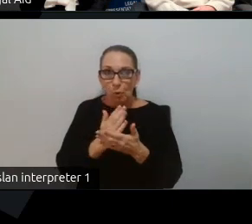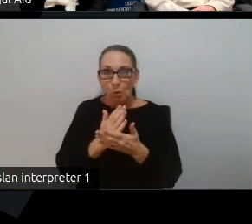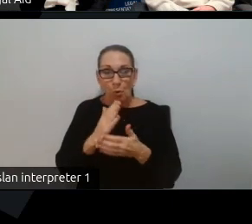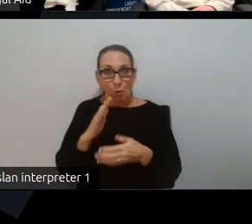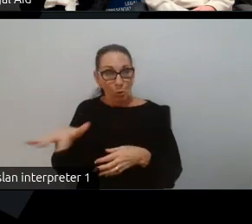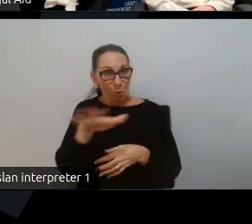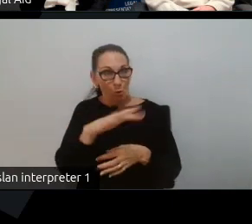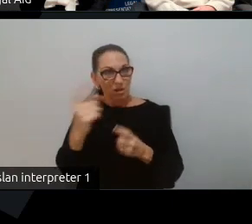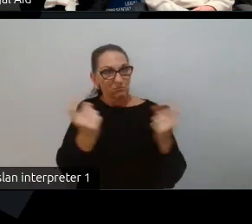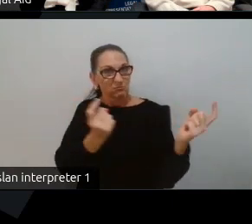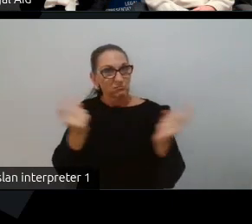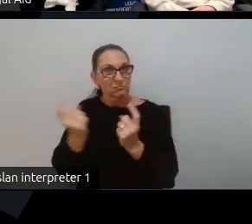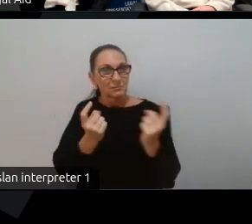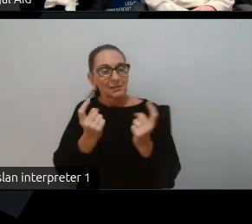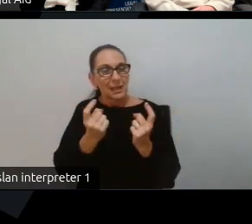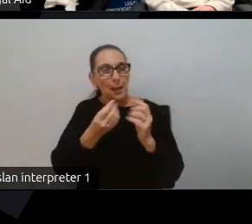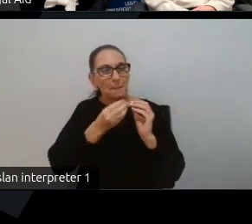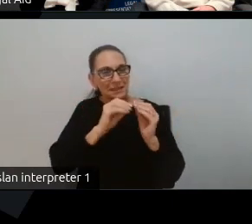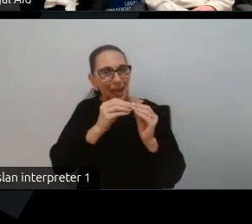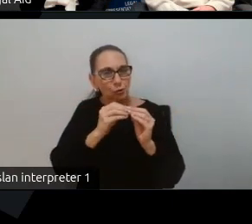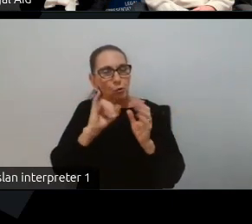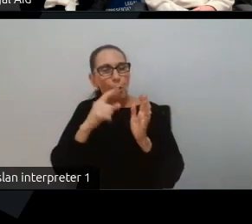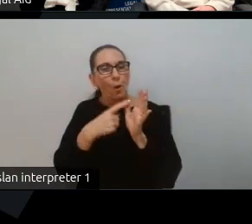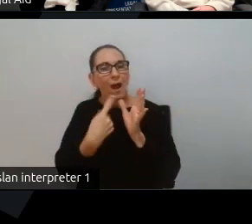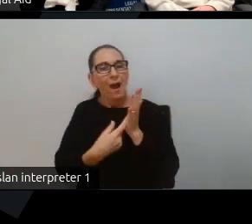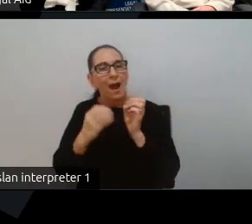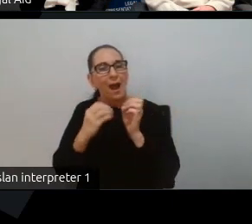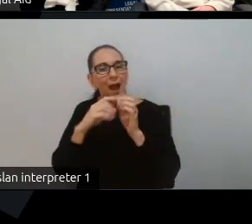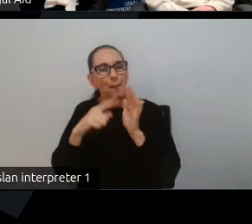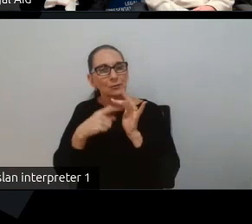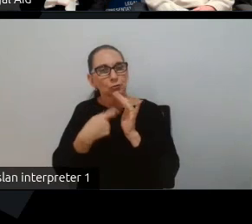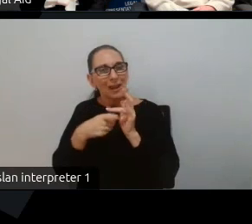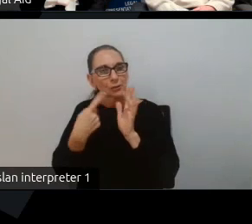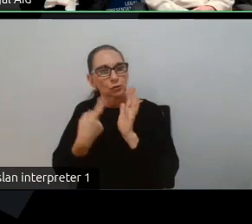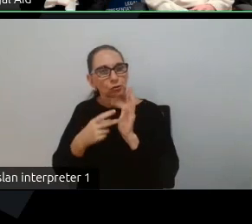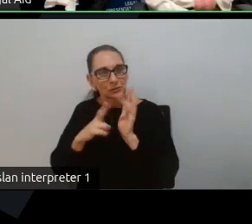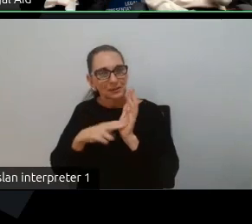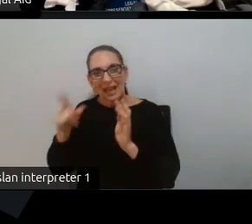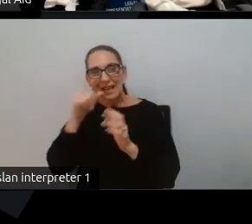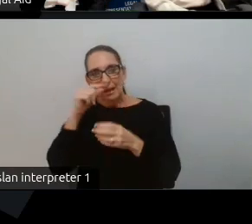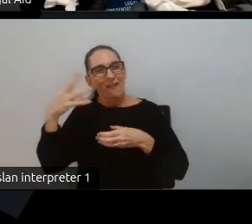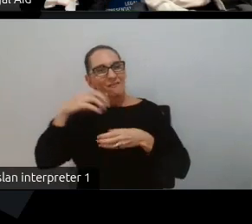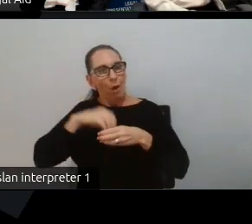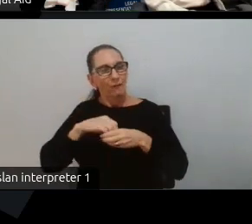mediation or arbitration can participate in the process freely. If a matter is assessed